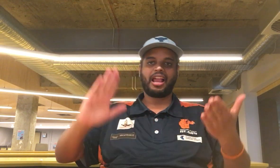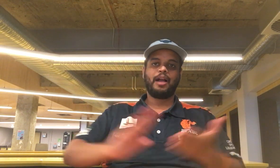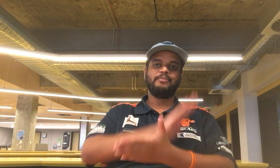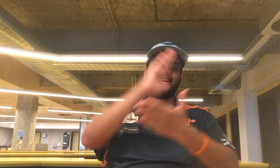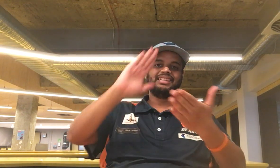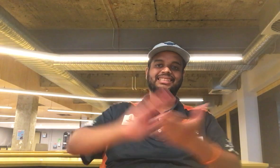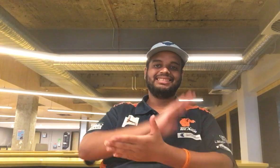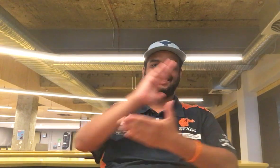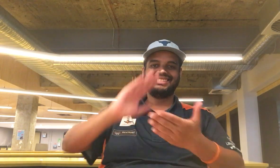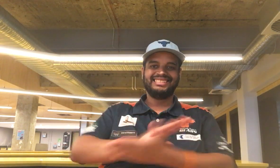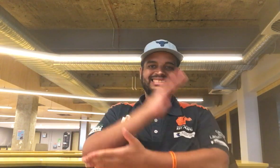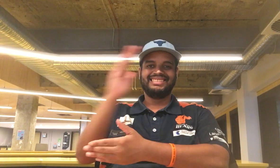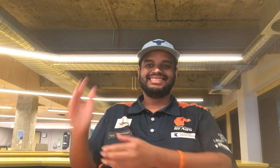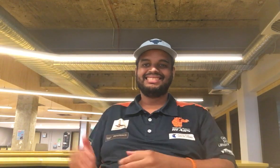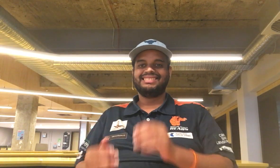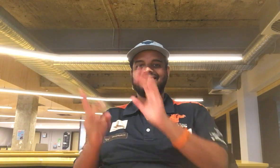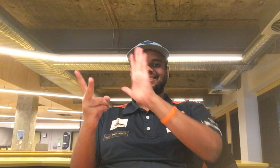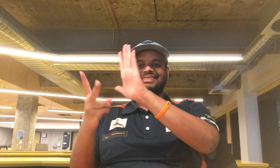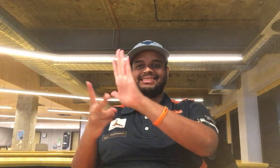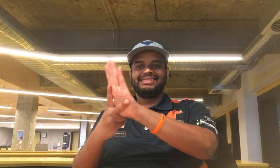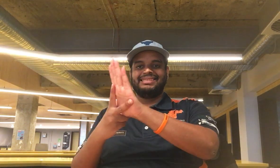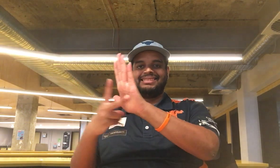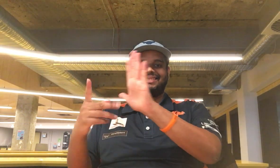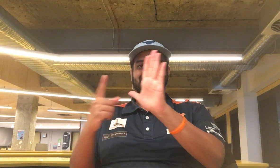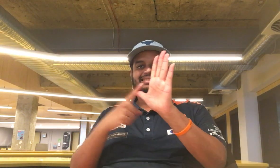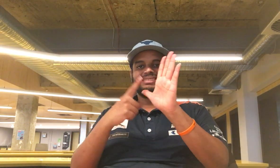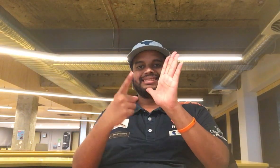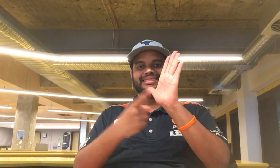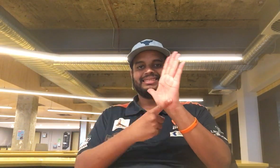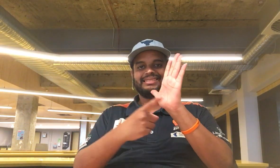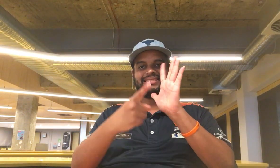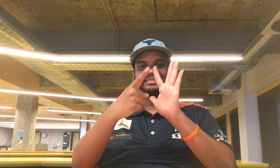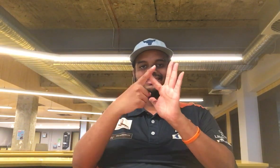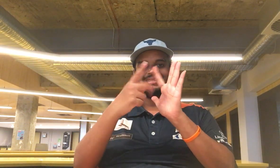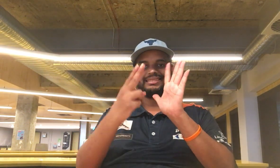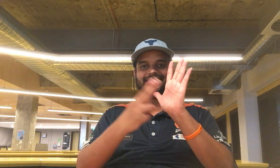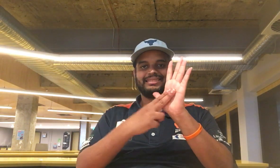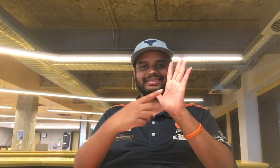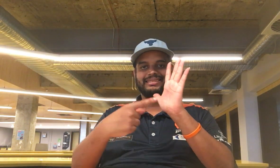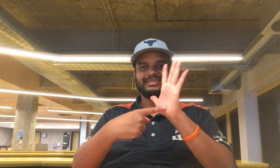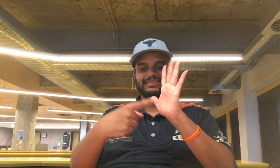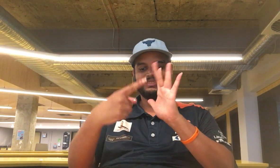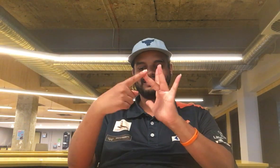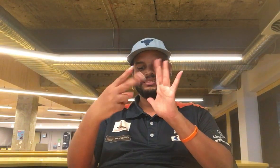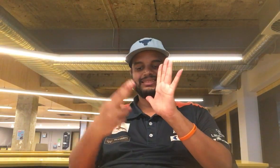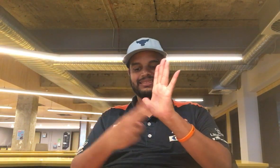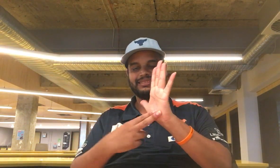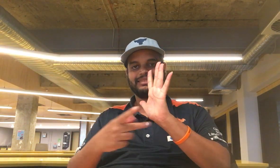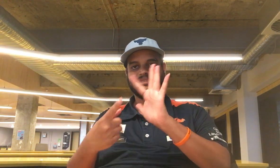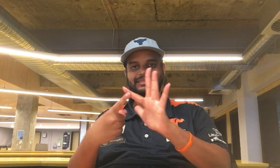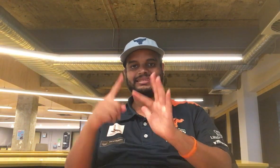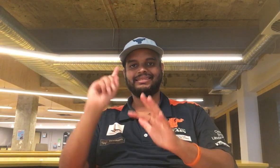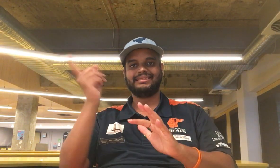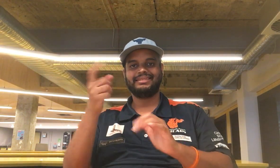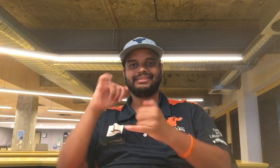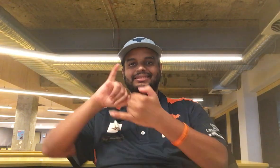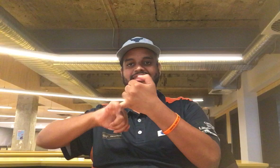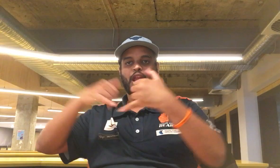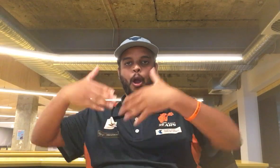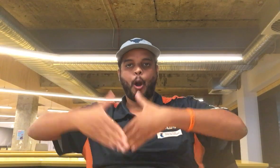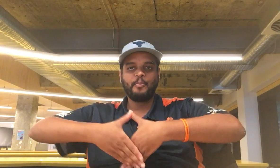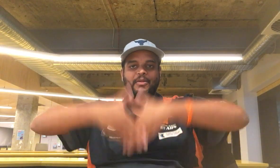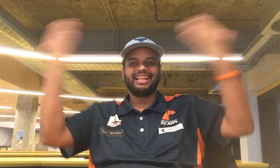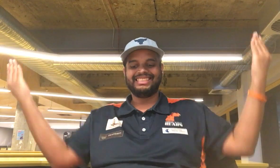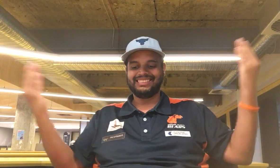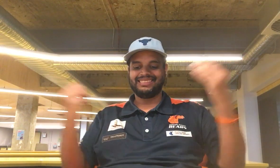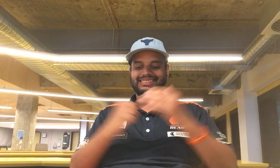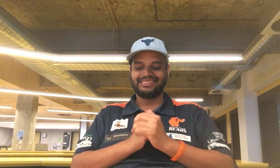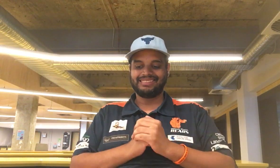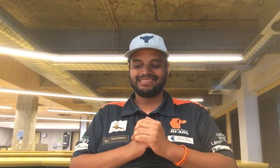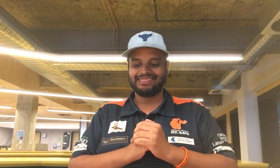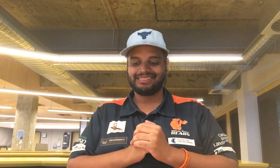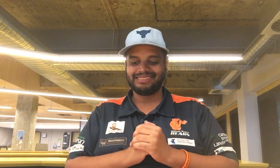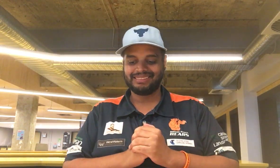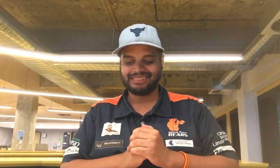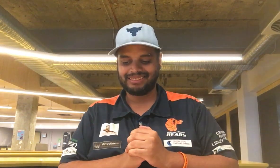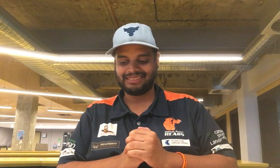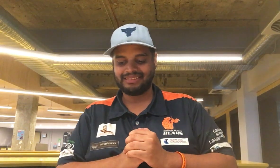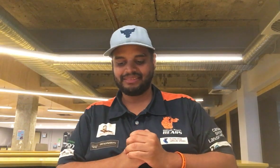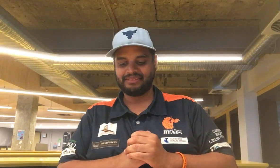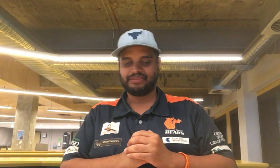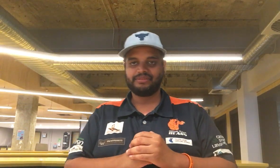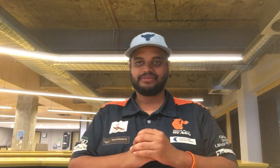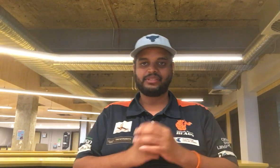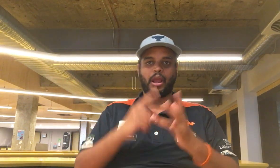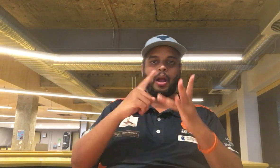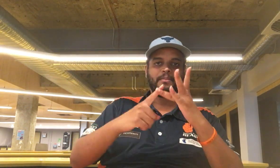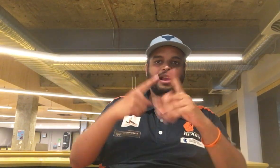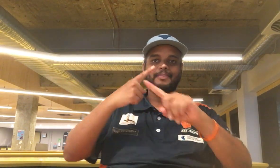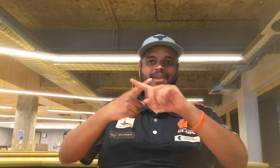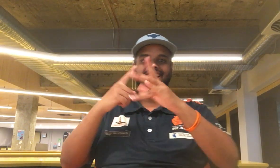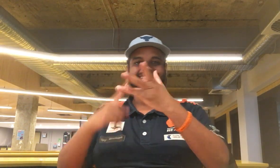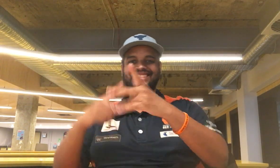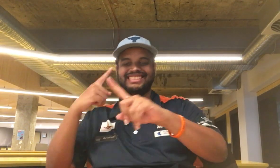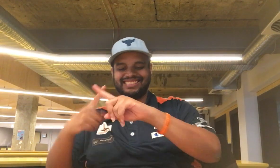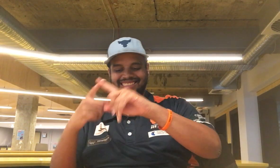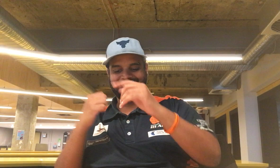Happy Valentine's Day oxox ..